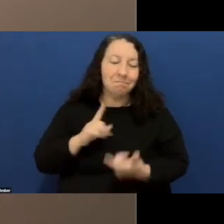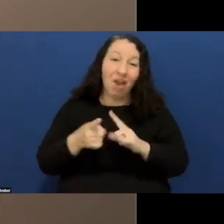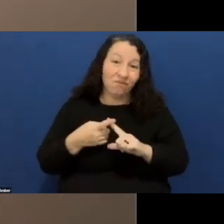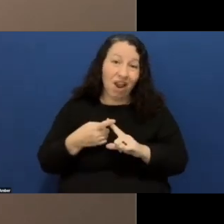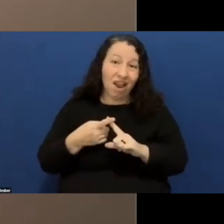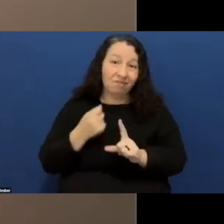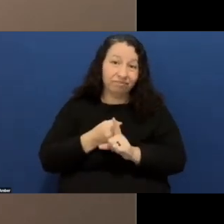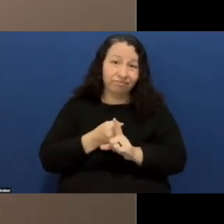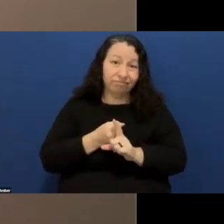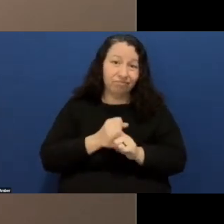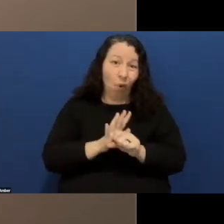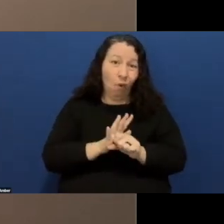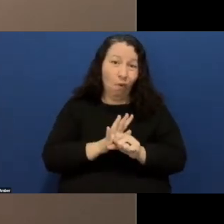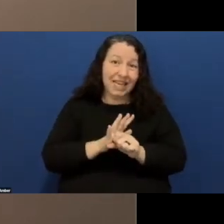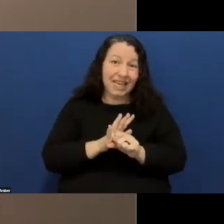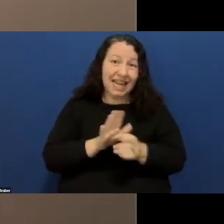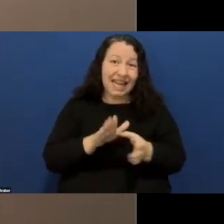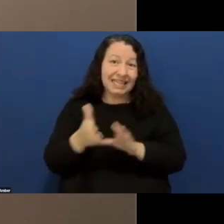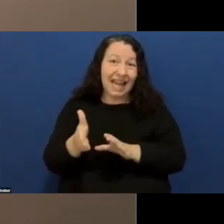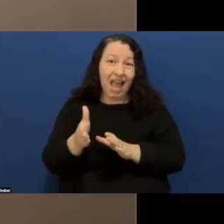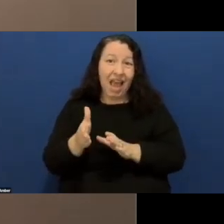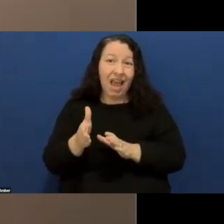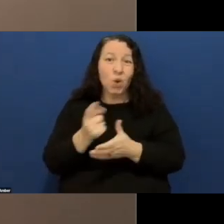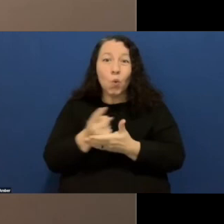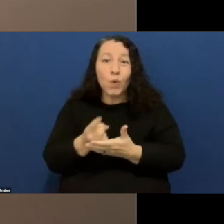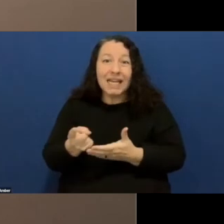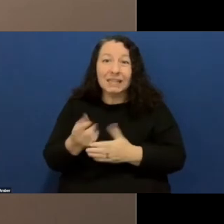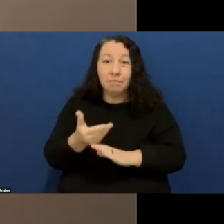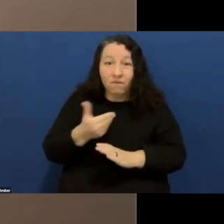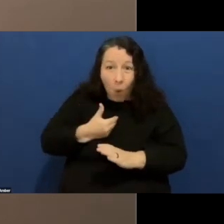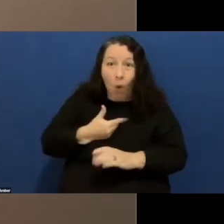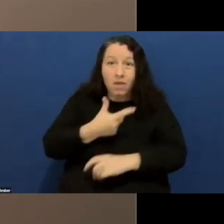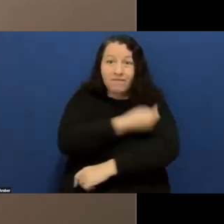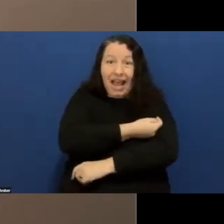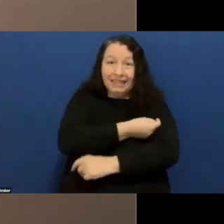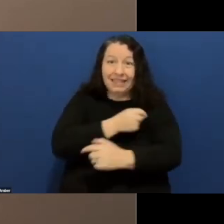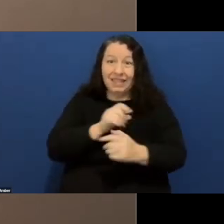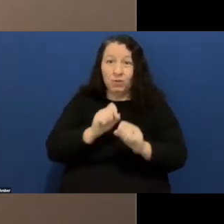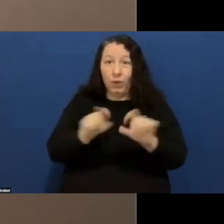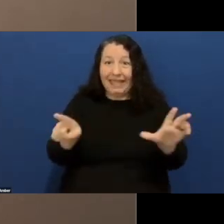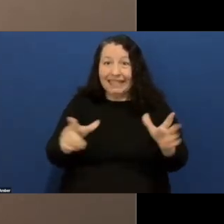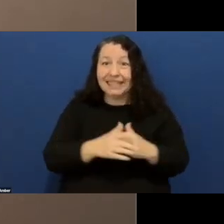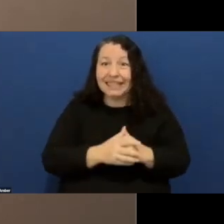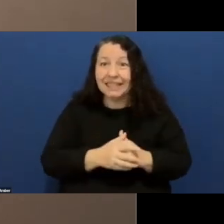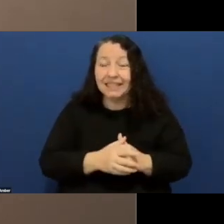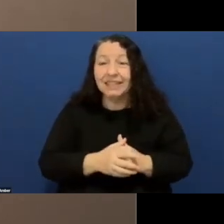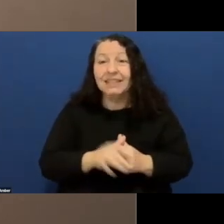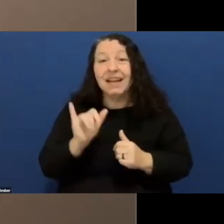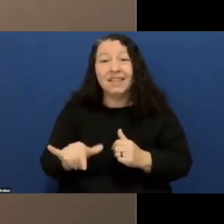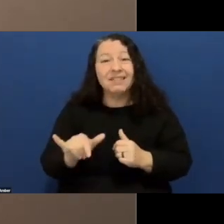A friend of mine got COVID and passed away just weeks before the vaccines were released.